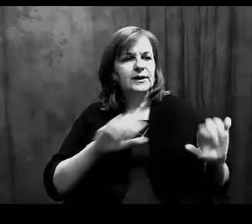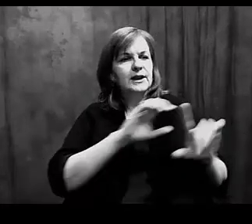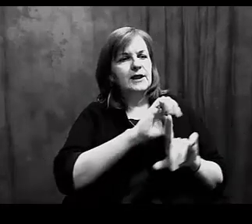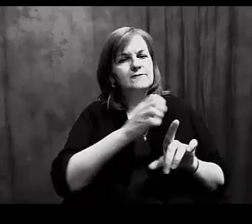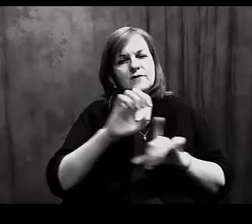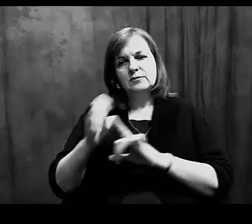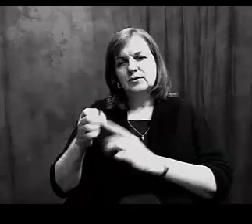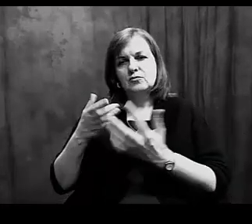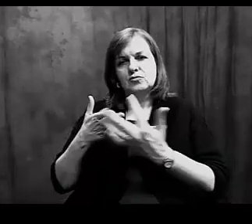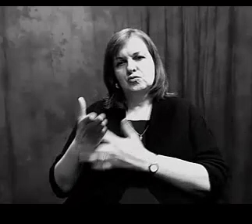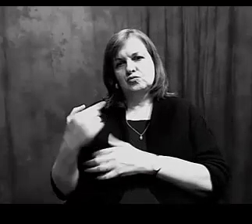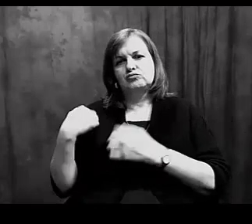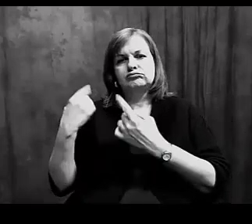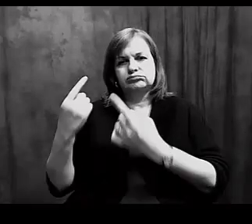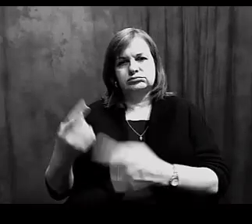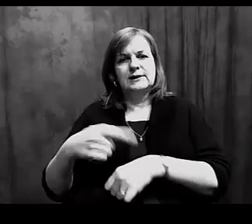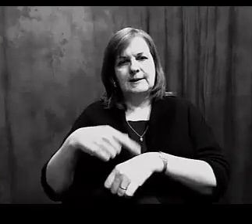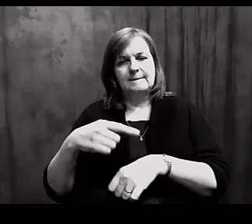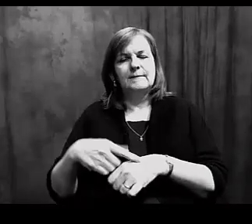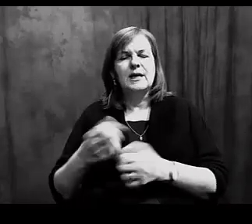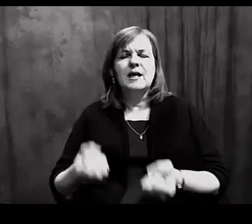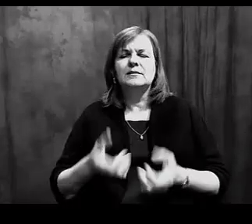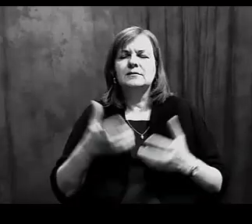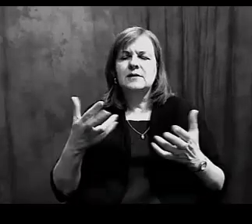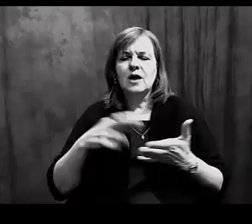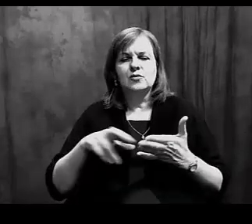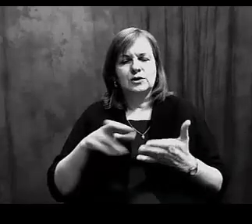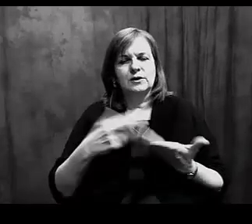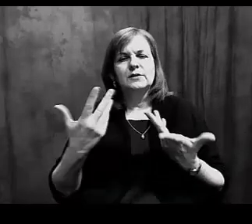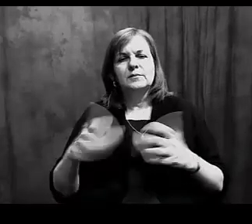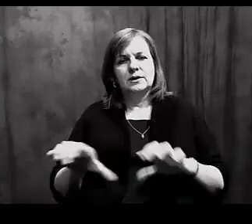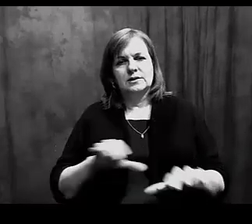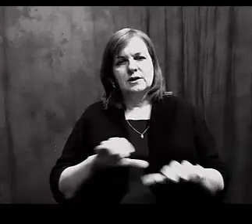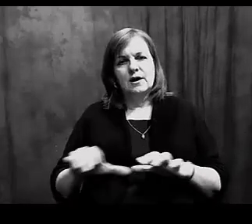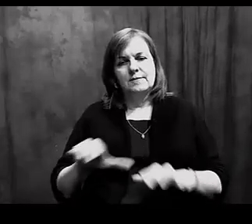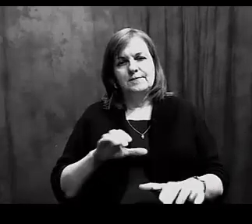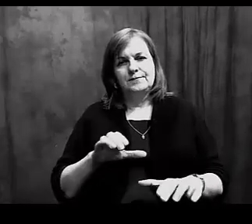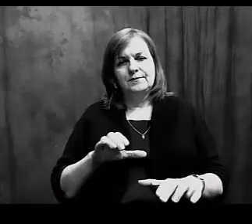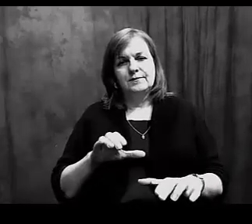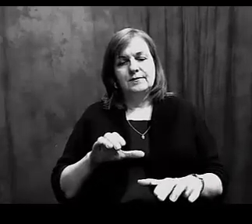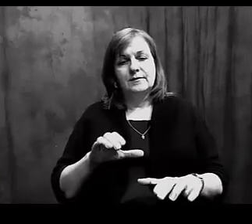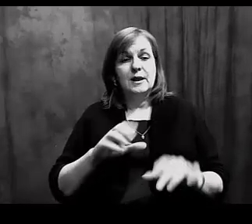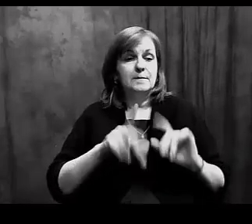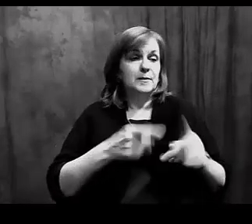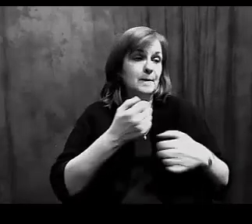of different environments over history huge amounts of research have been done